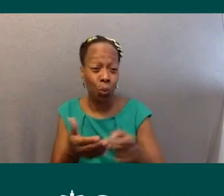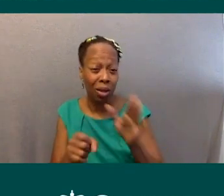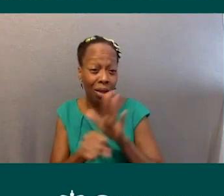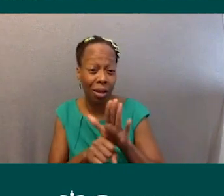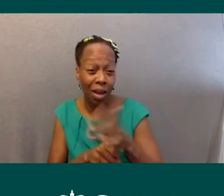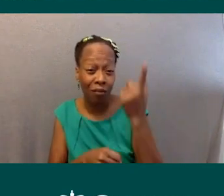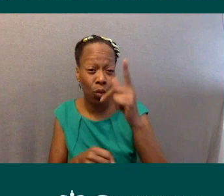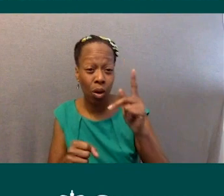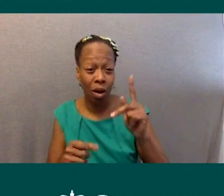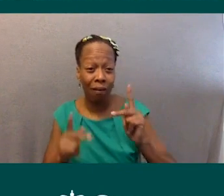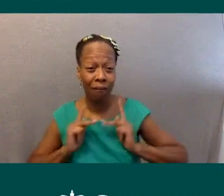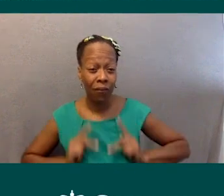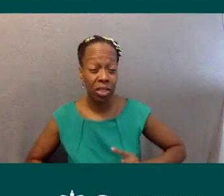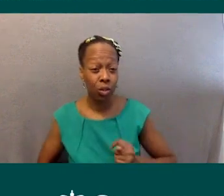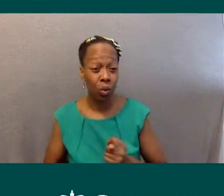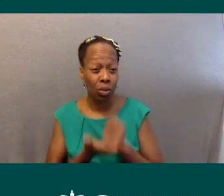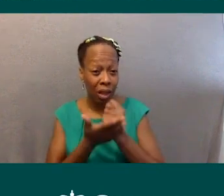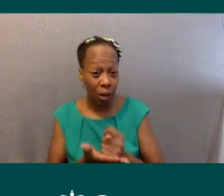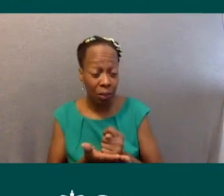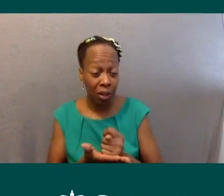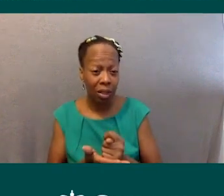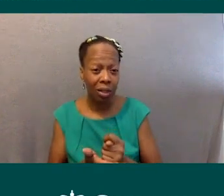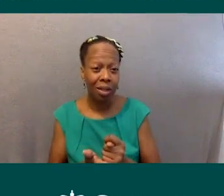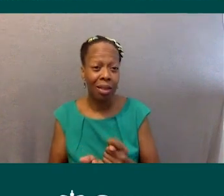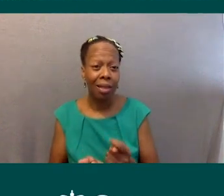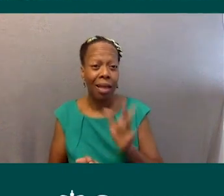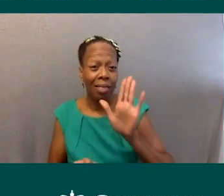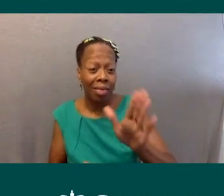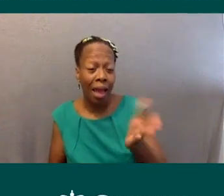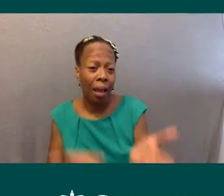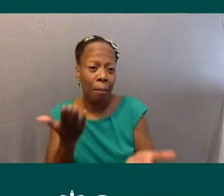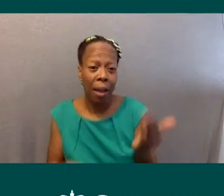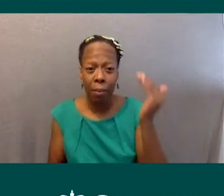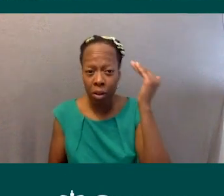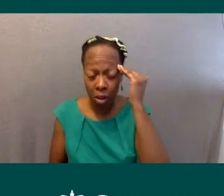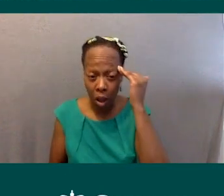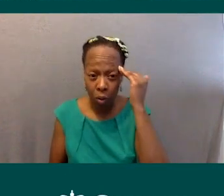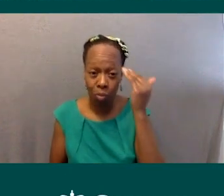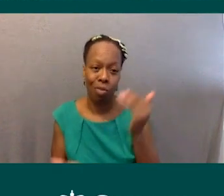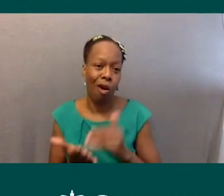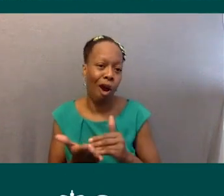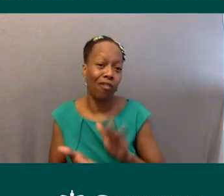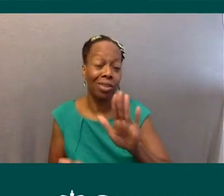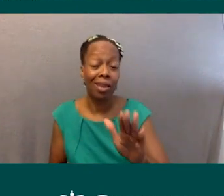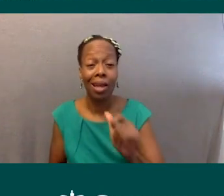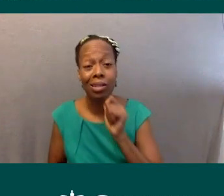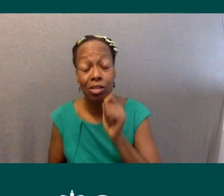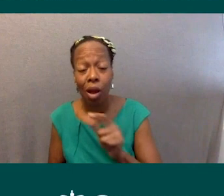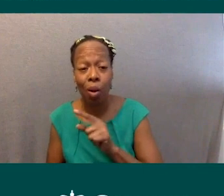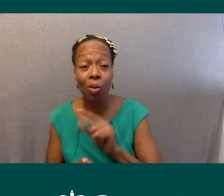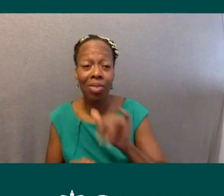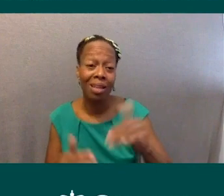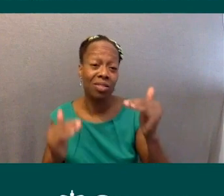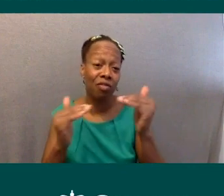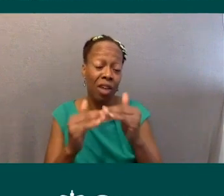They might know, so a lot of times they don't, and that's totally fair, but if there is choice